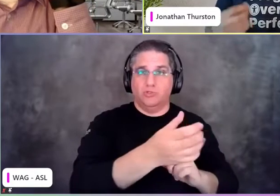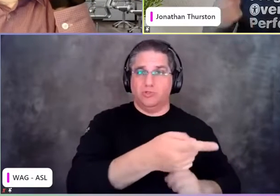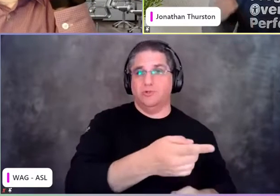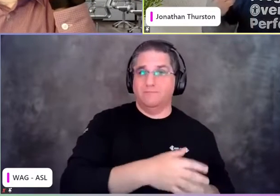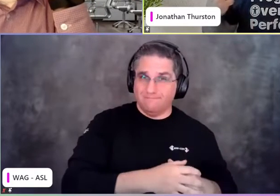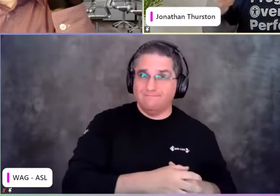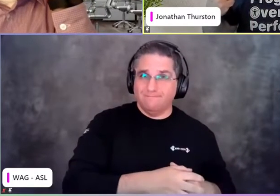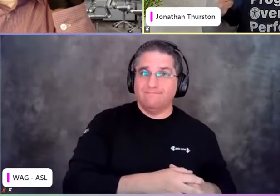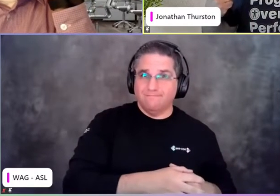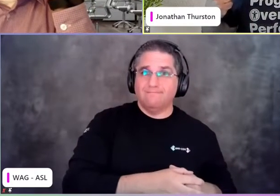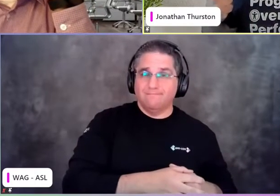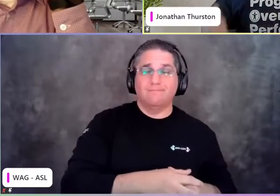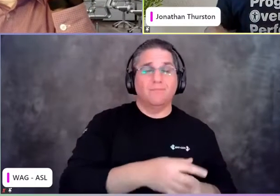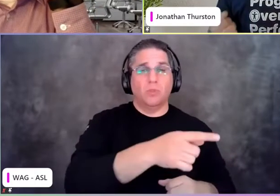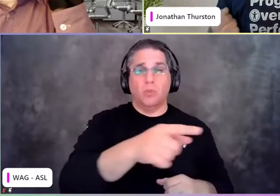there and talk about some of those right now. People and